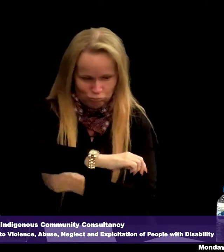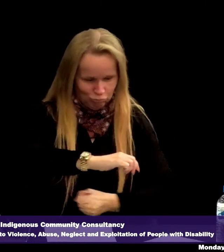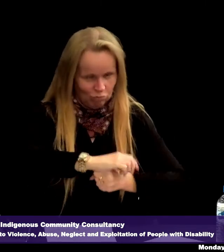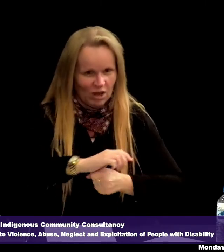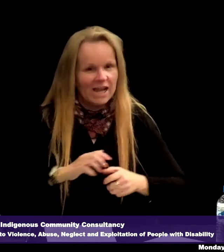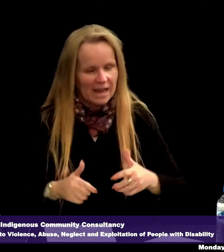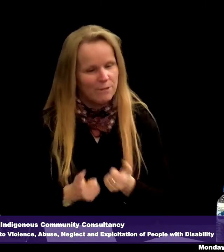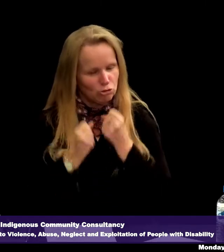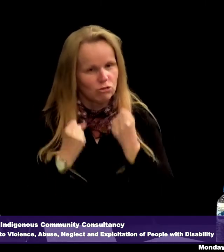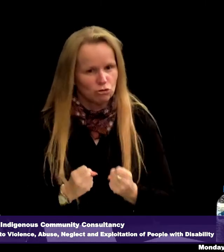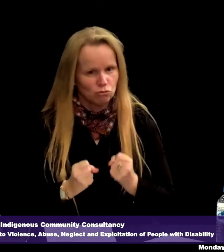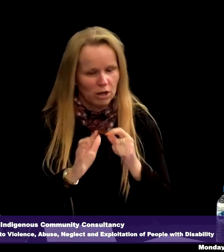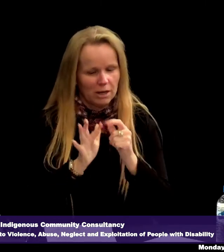childhood was a very strong foundation for me.